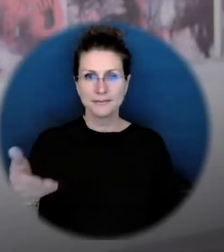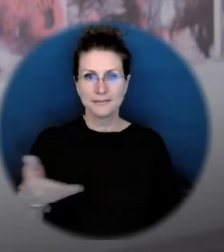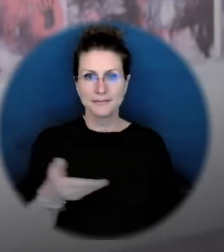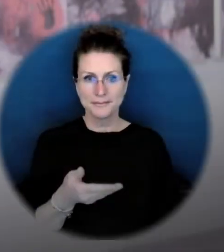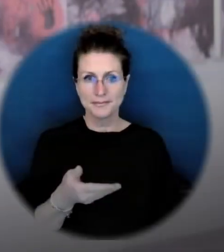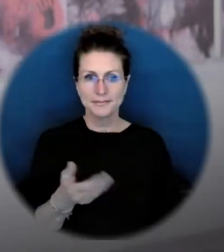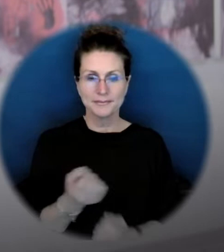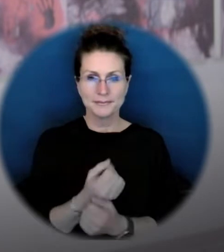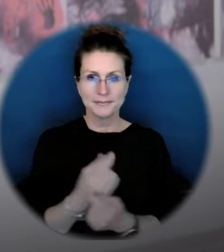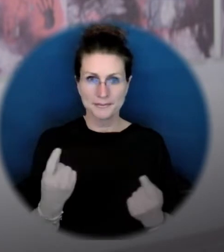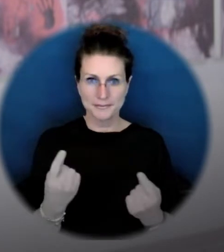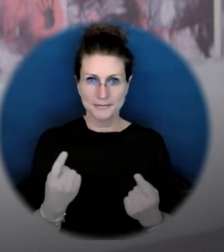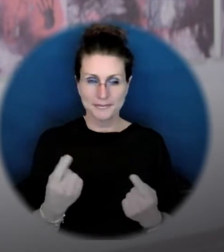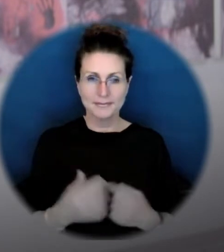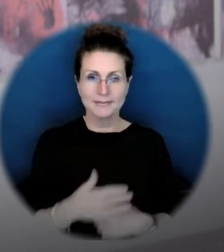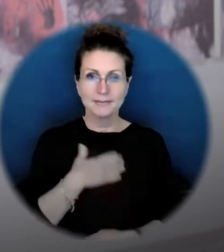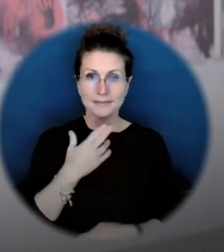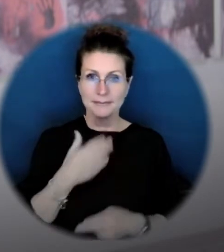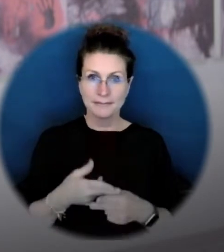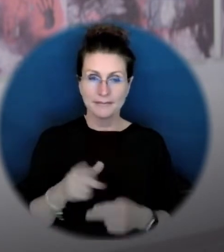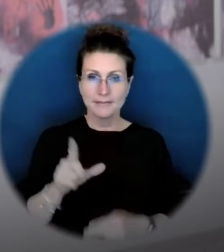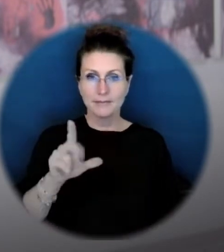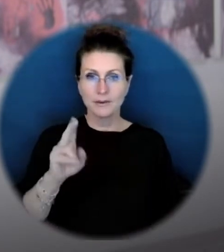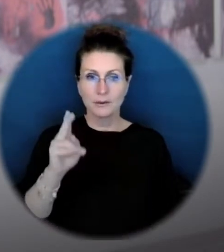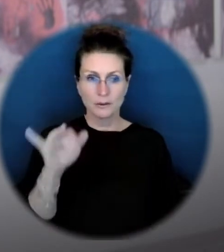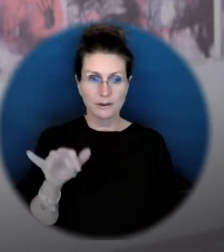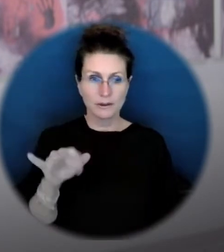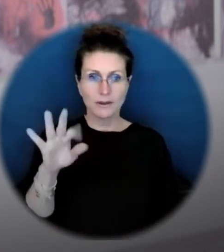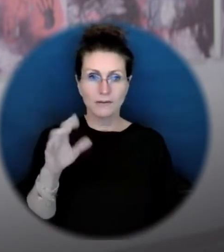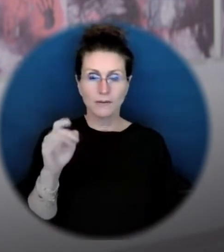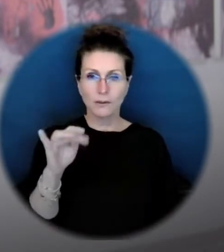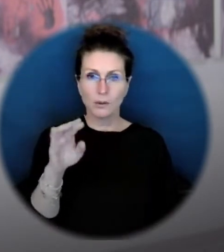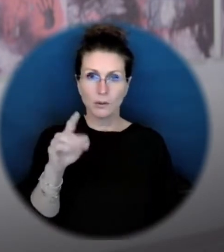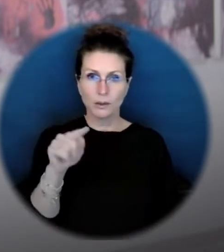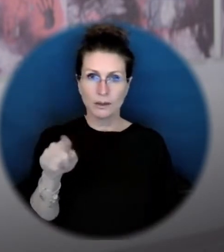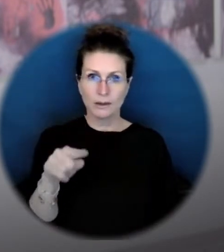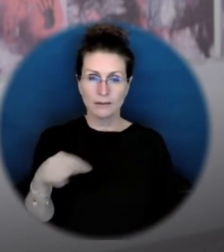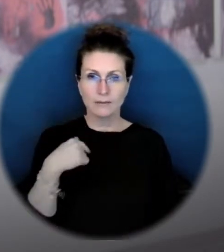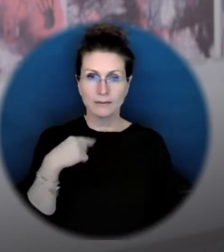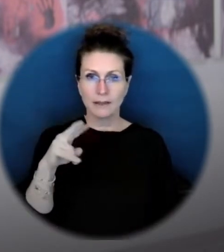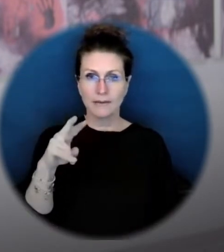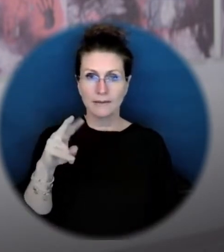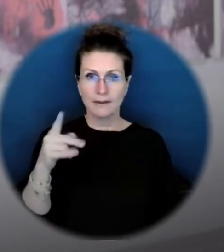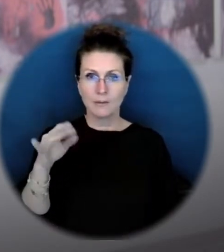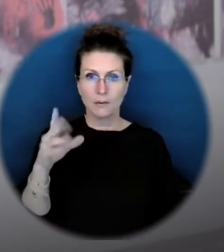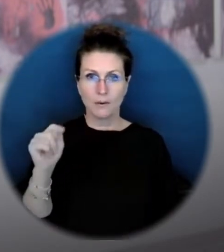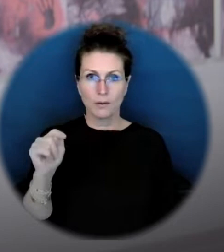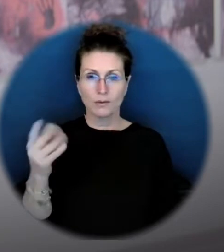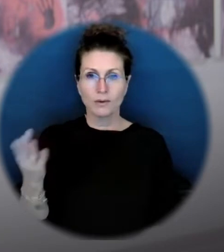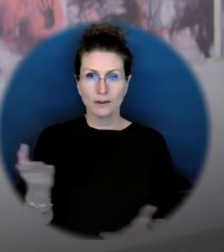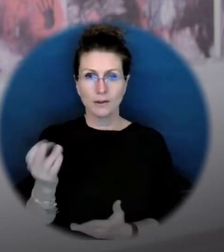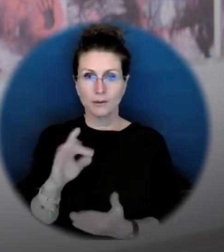Welcome everyone. My name is Lucy Fromowitz and I'm the Vice-Provost Students at York University.